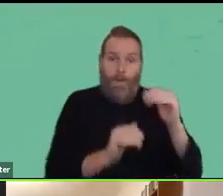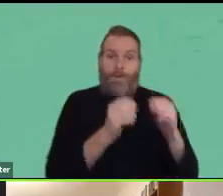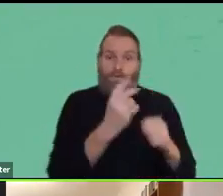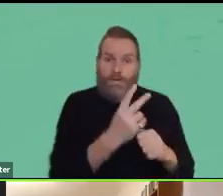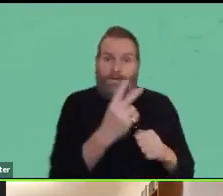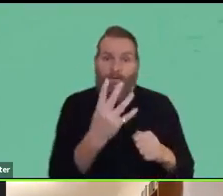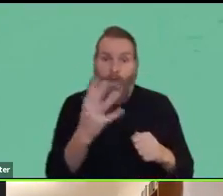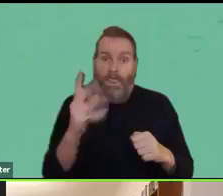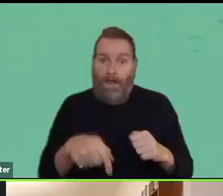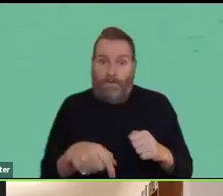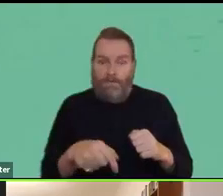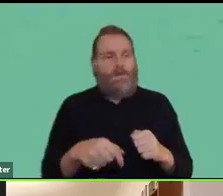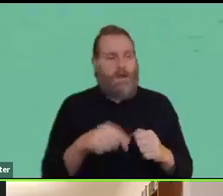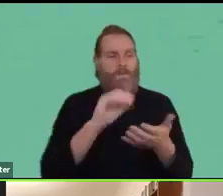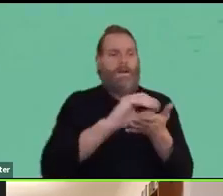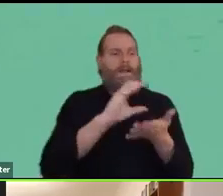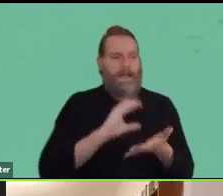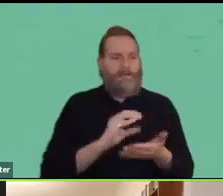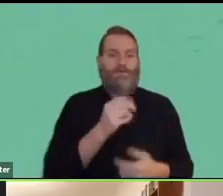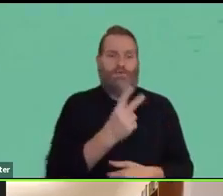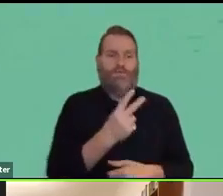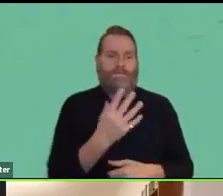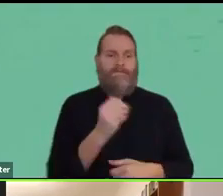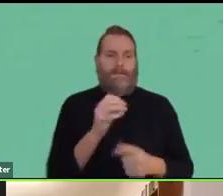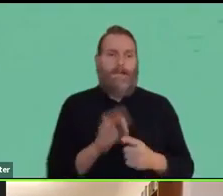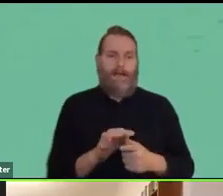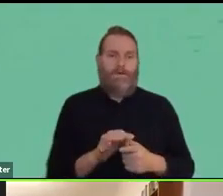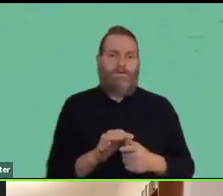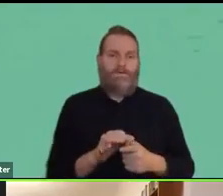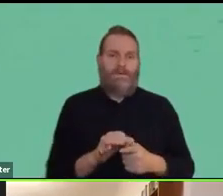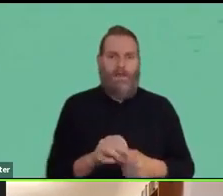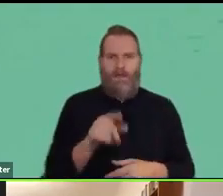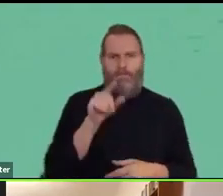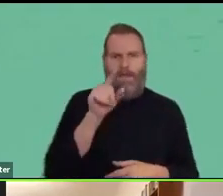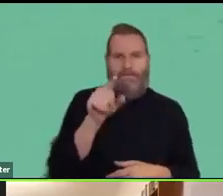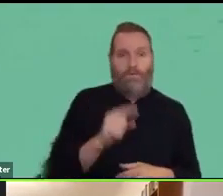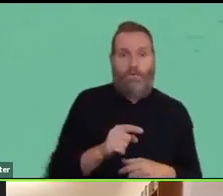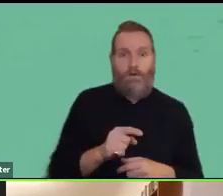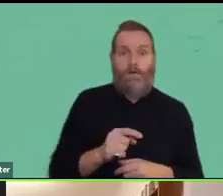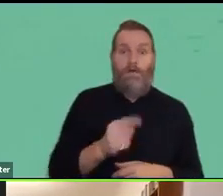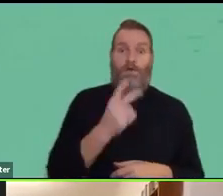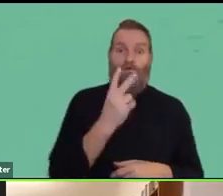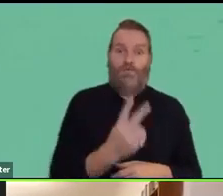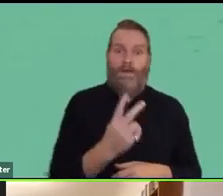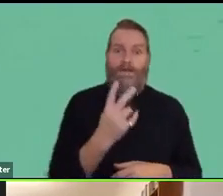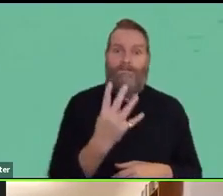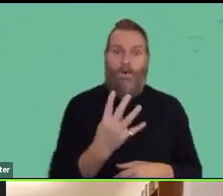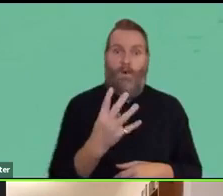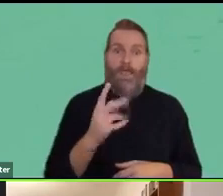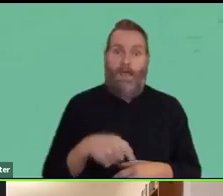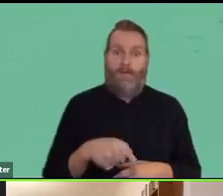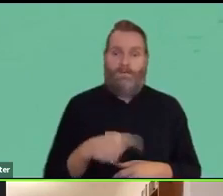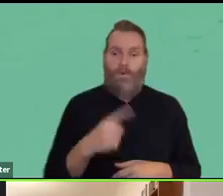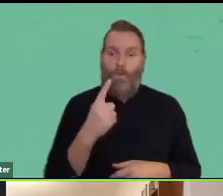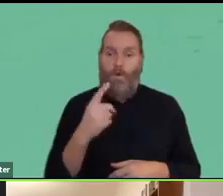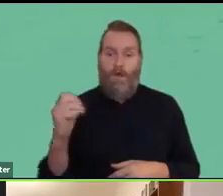but you know our view is if you're on £24,100 you're going to get zero if you're on under